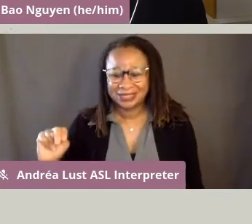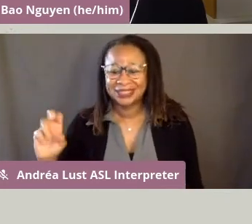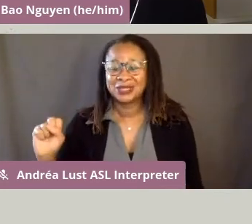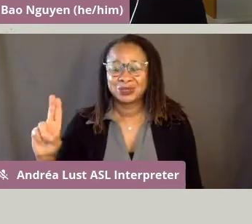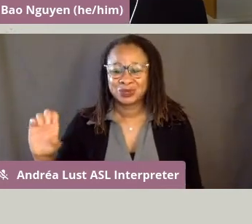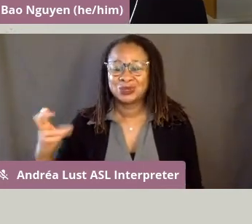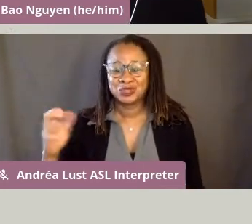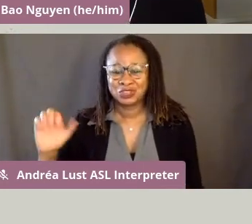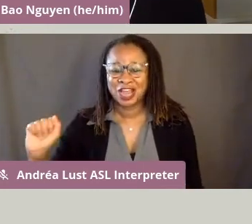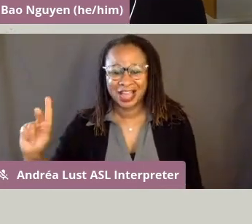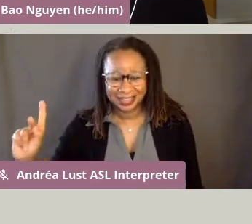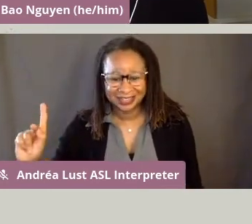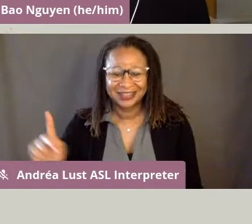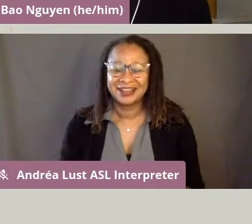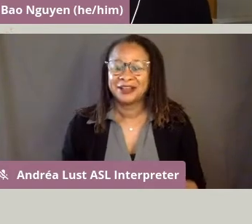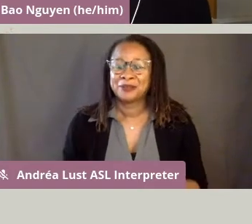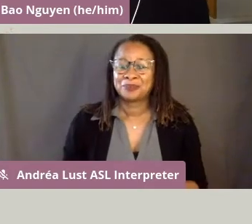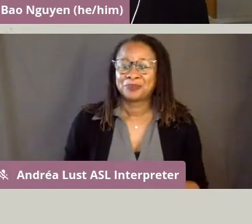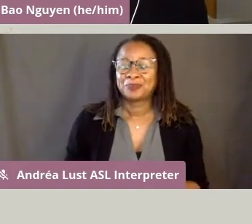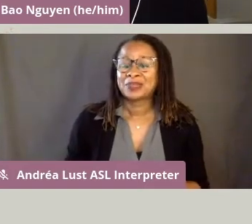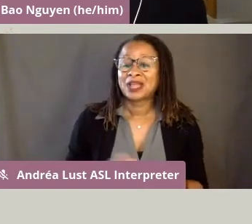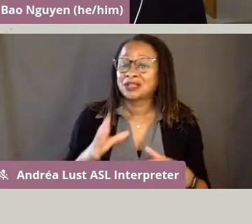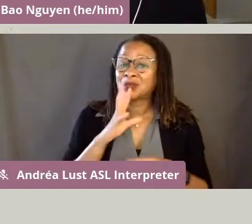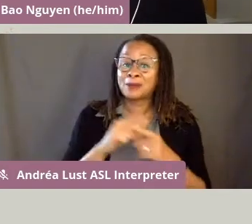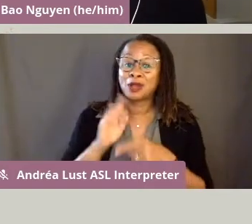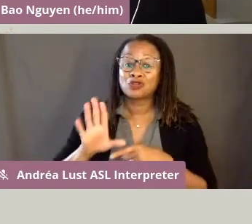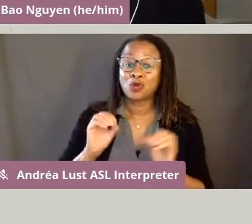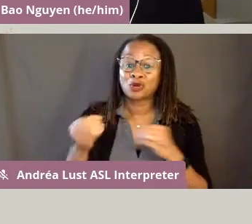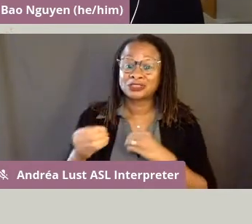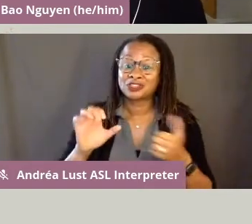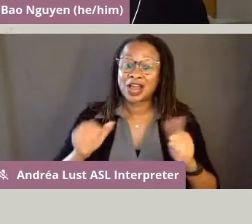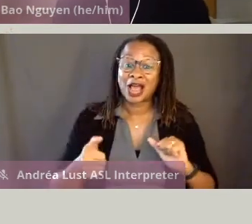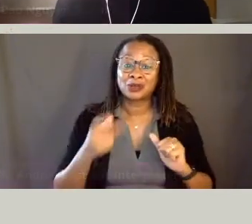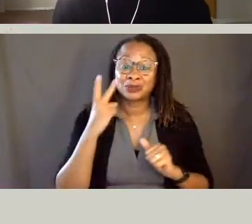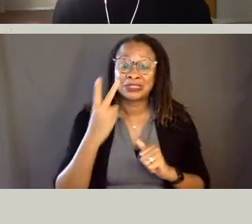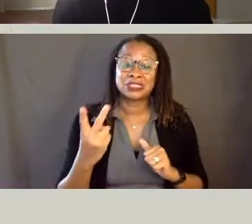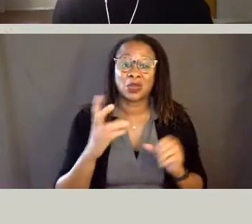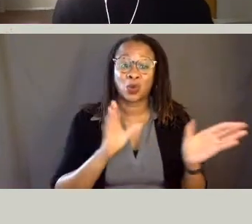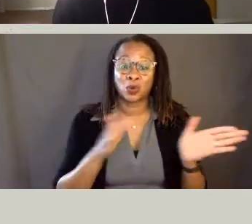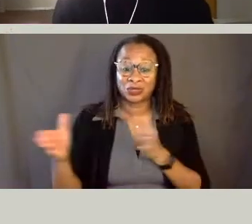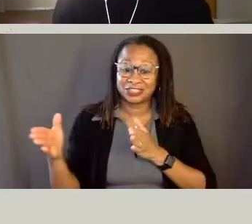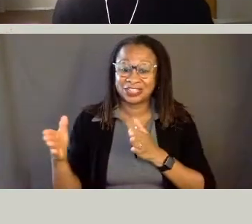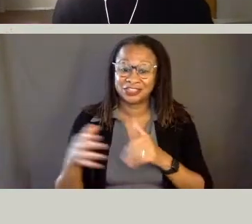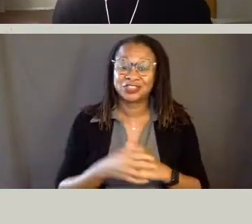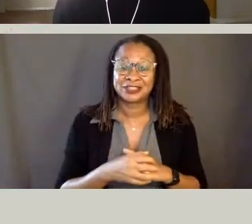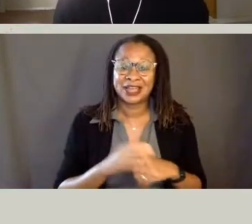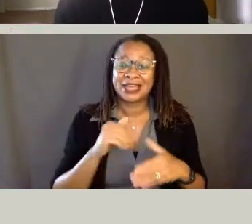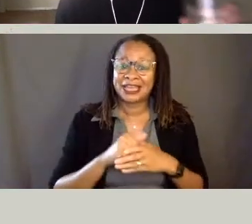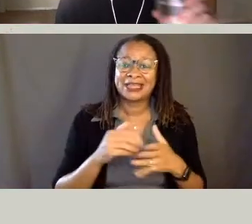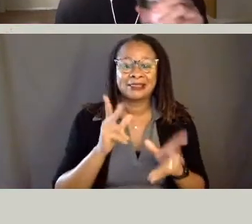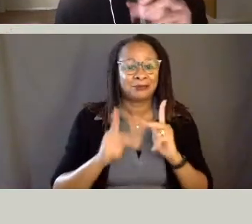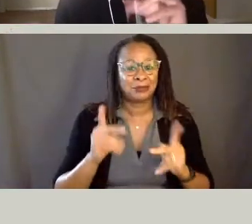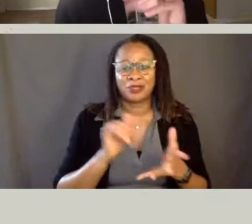and how you see a relationship in the, in the people that you're working with